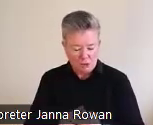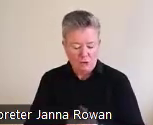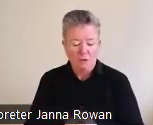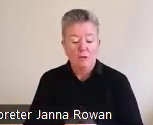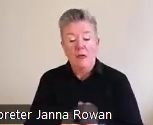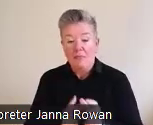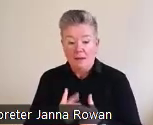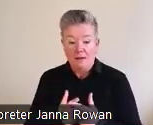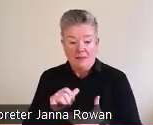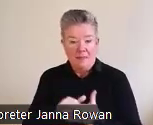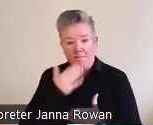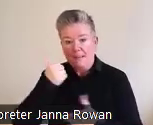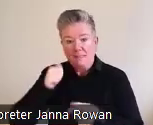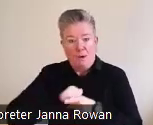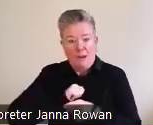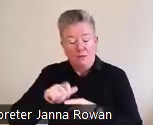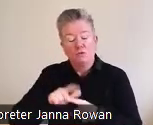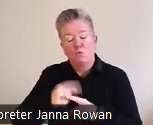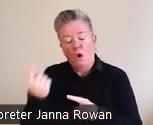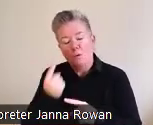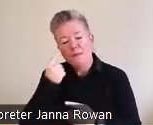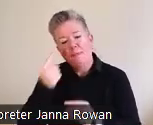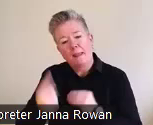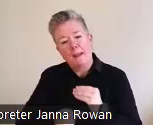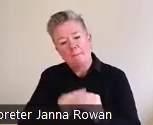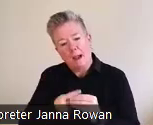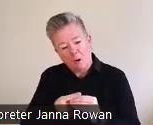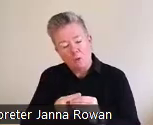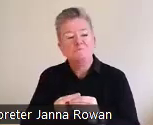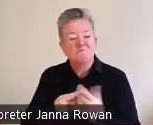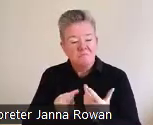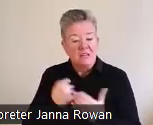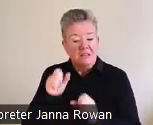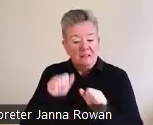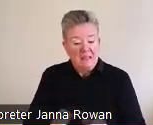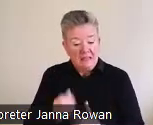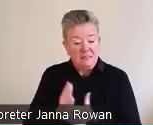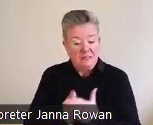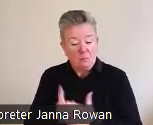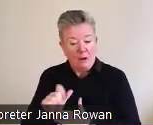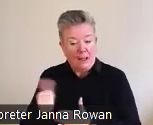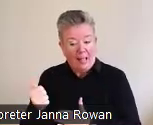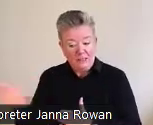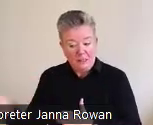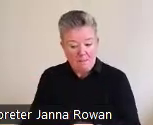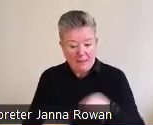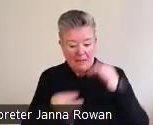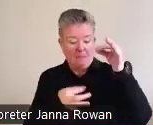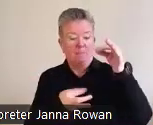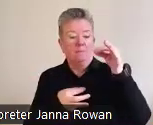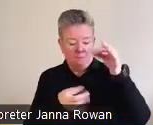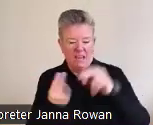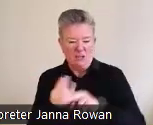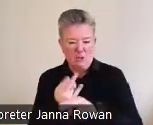best practice is to always think about, "Can someone else pick up this IEP and implement it?"